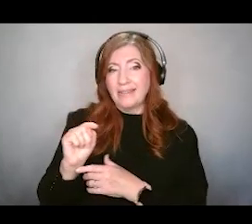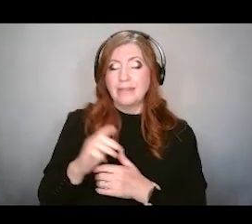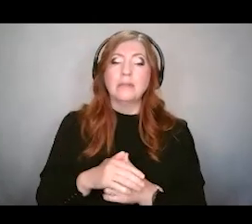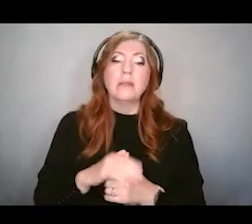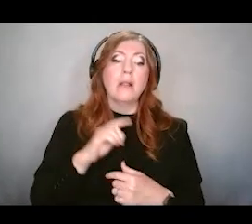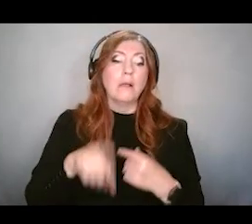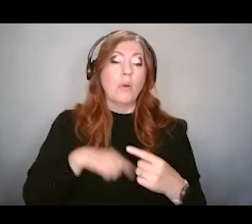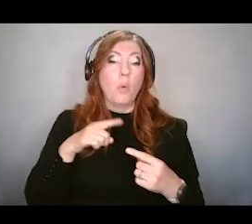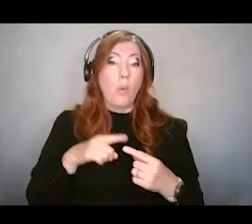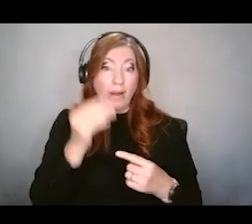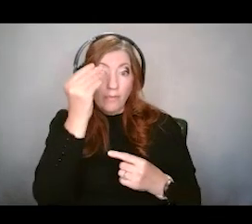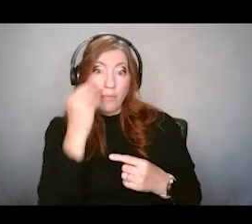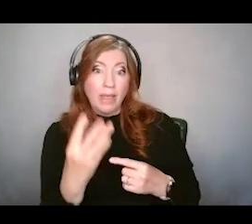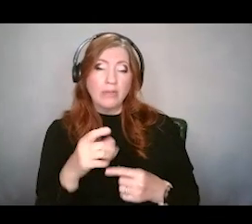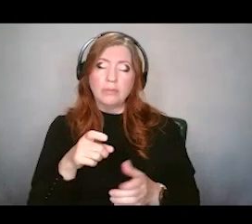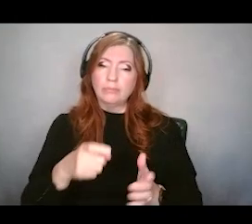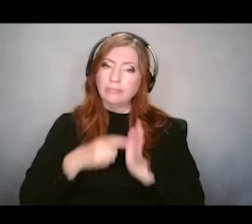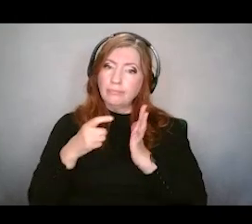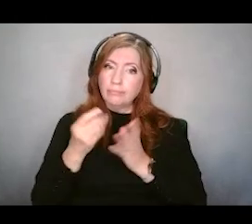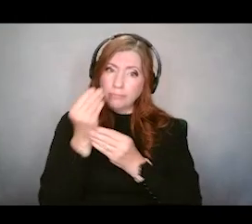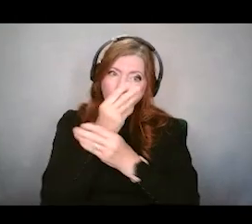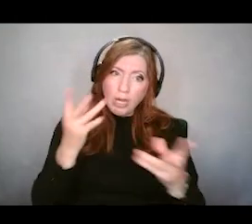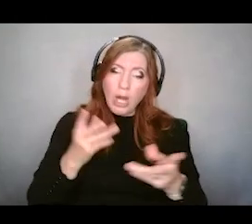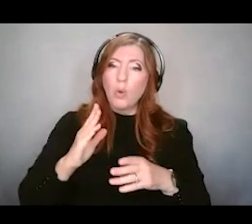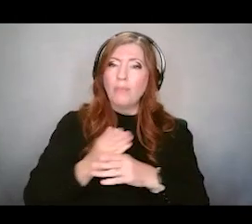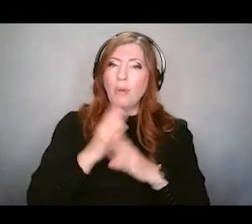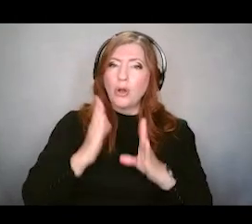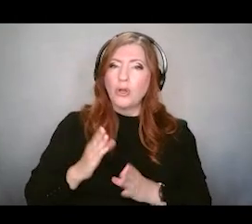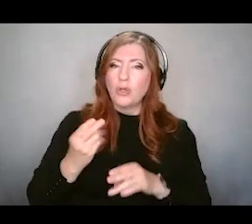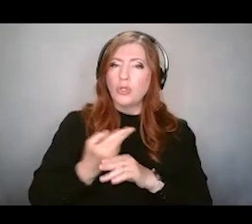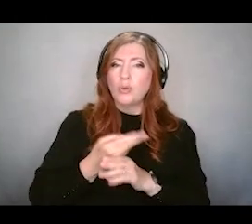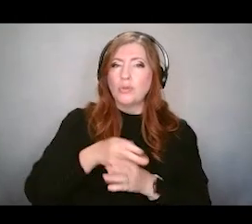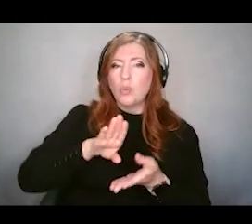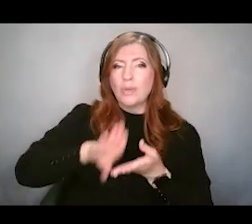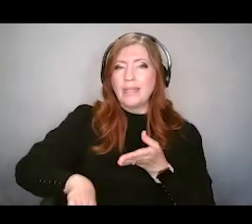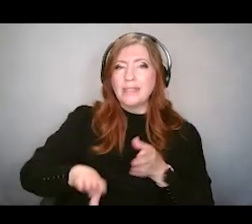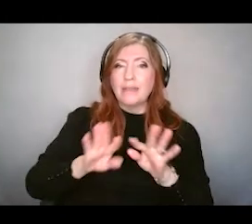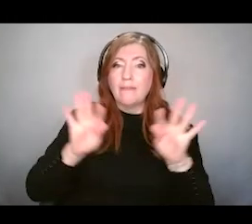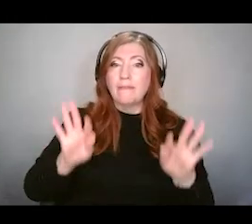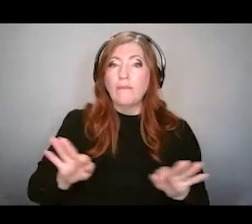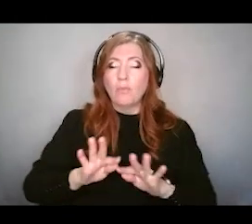shared with partners, use release forms that clearly state what’s being shared, how it will